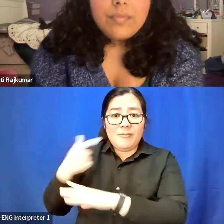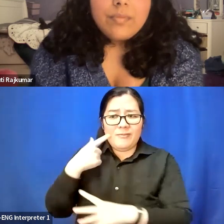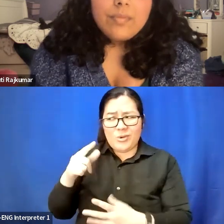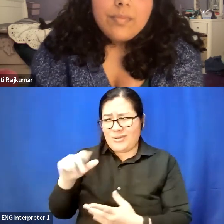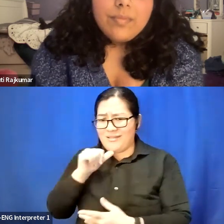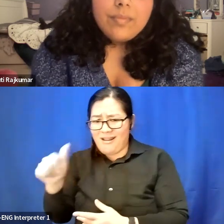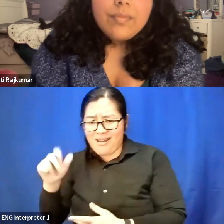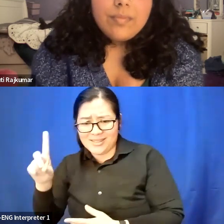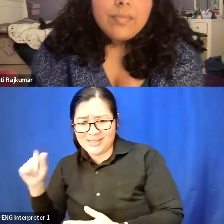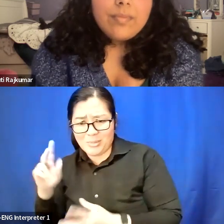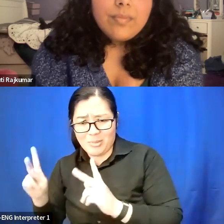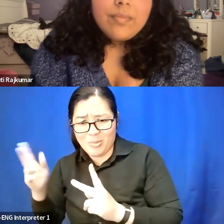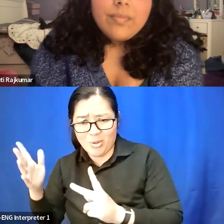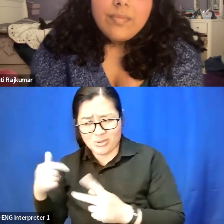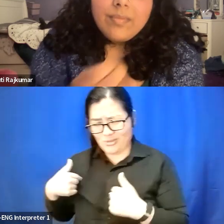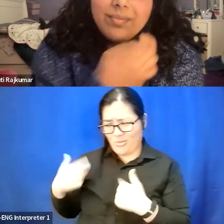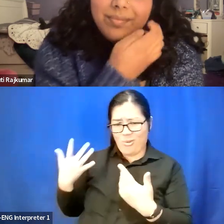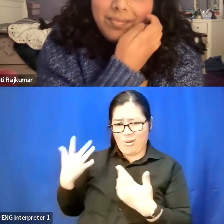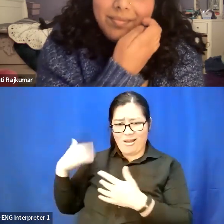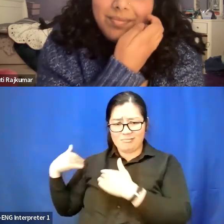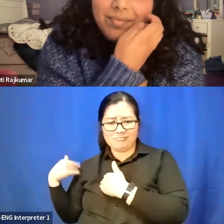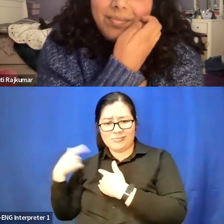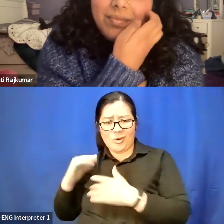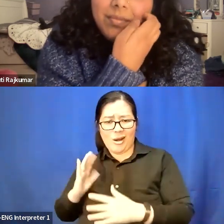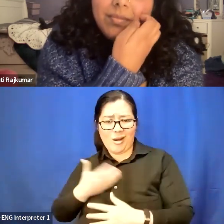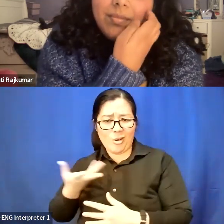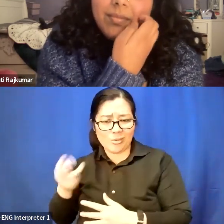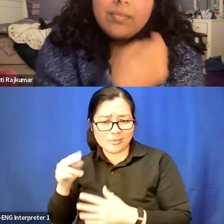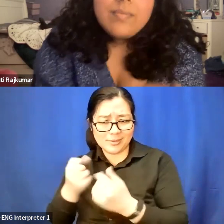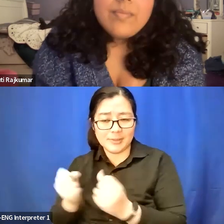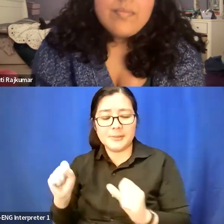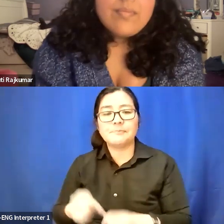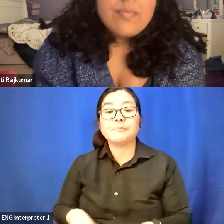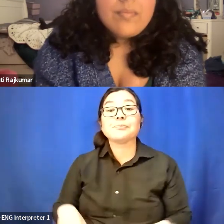Yeah. So, okay, we've covered a lot of heavy topics.